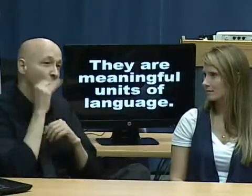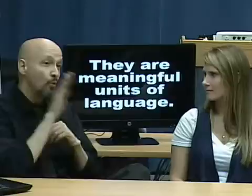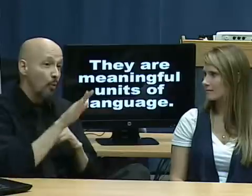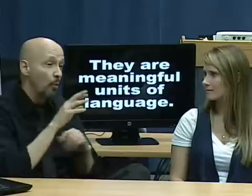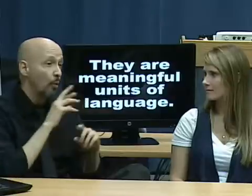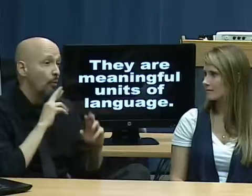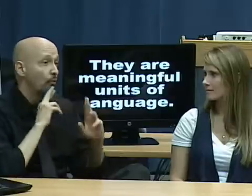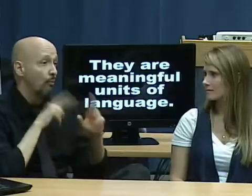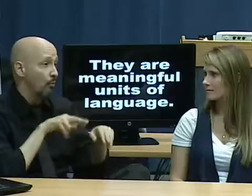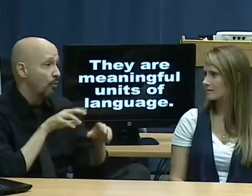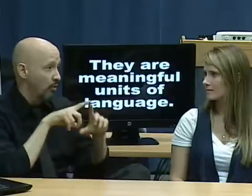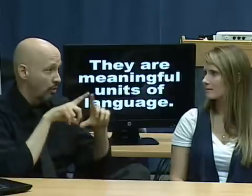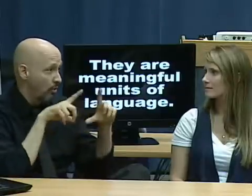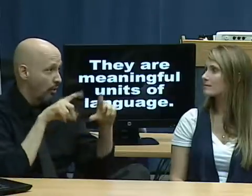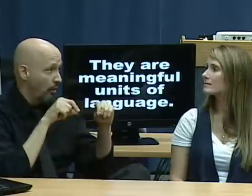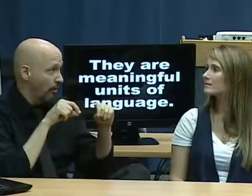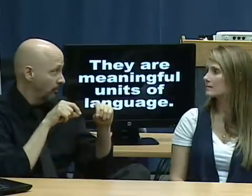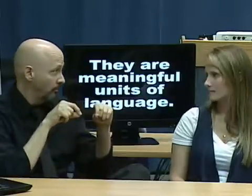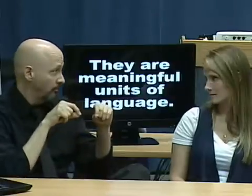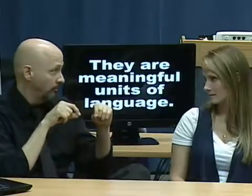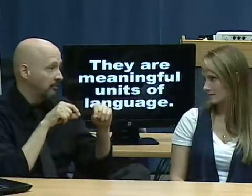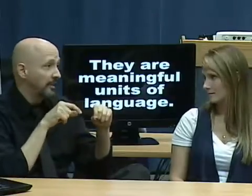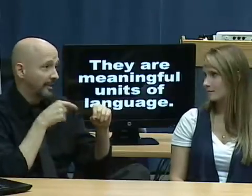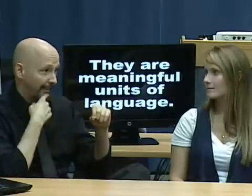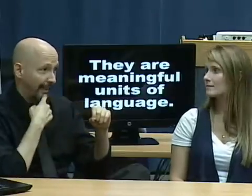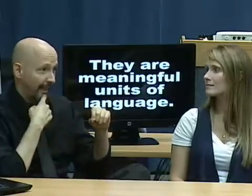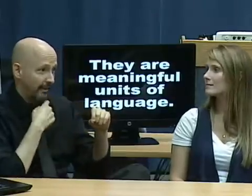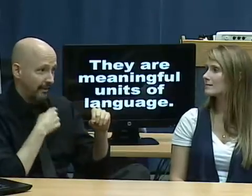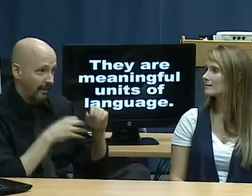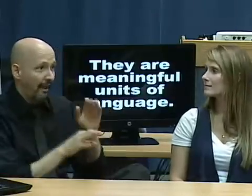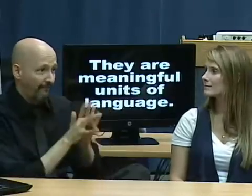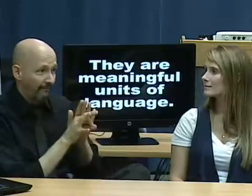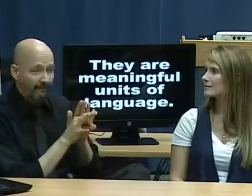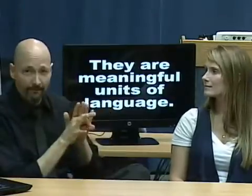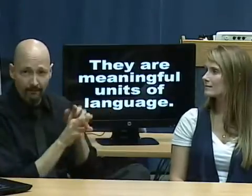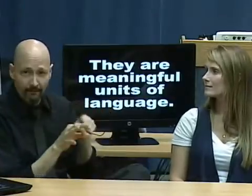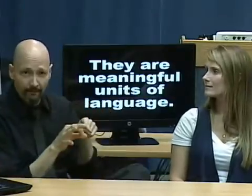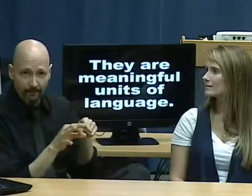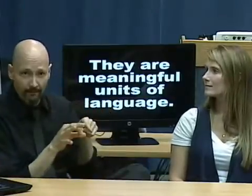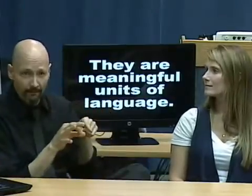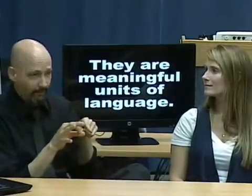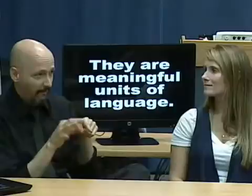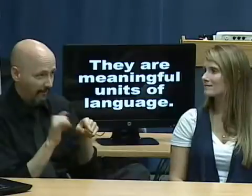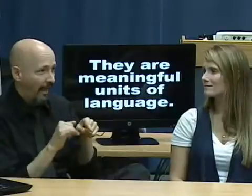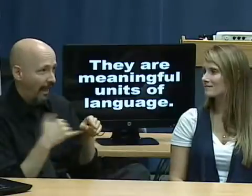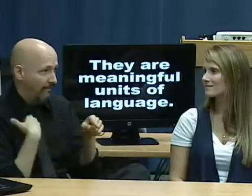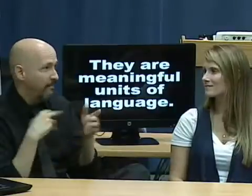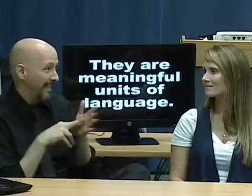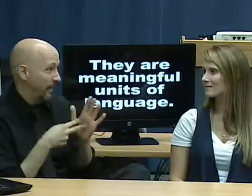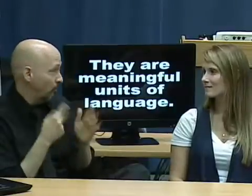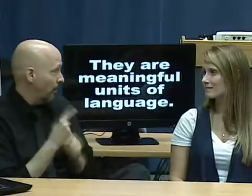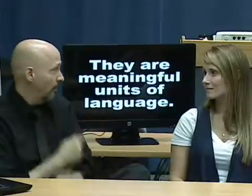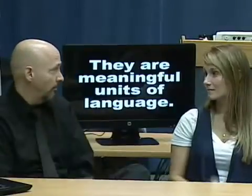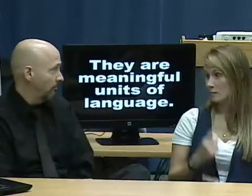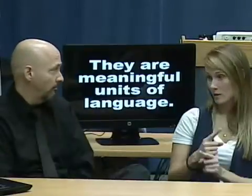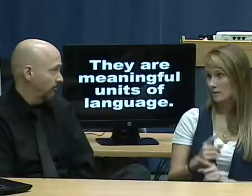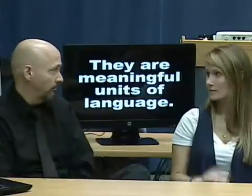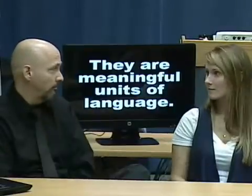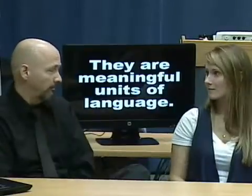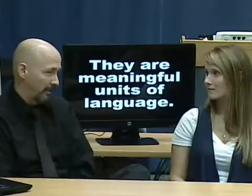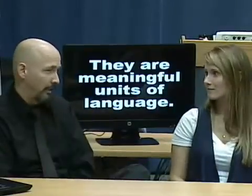If your report card says "F," that "F" has meaning, right? Right.